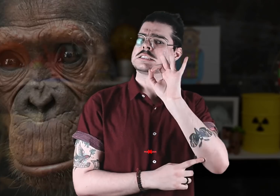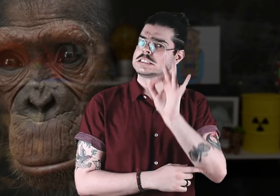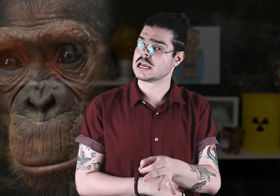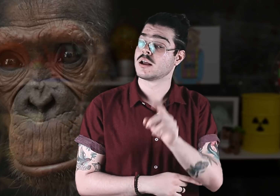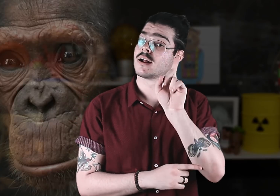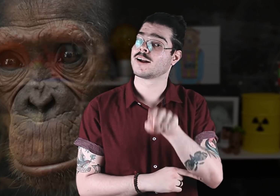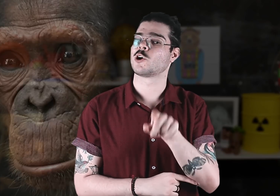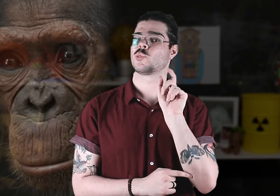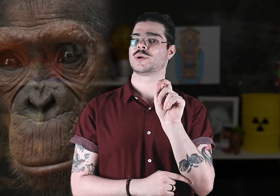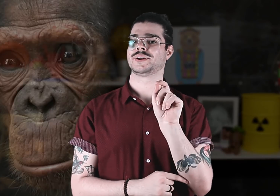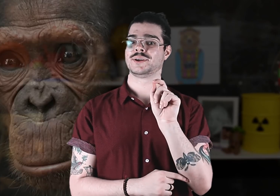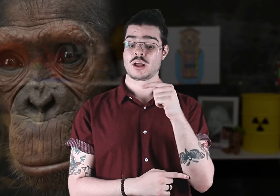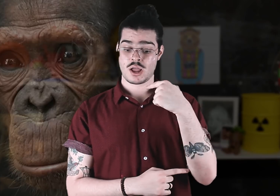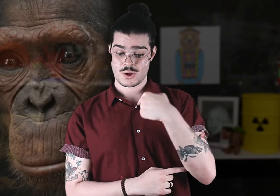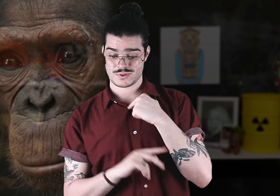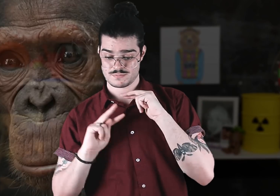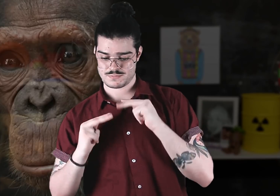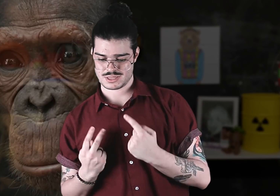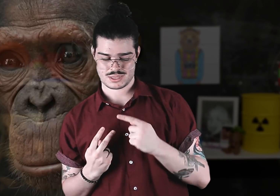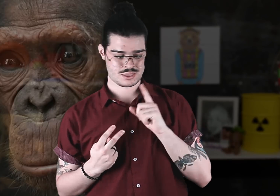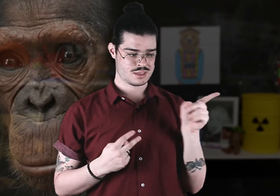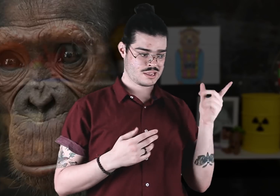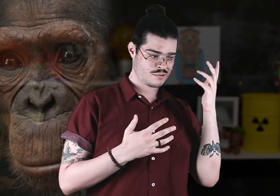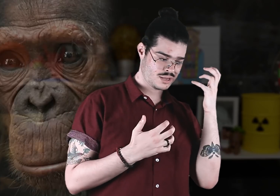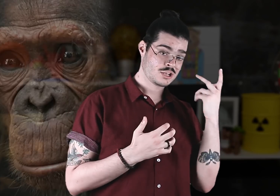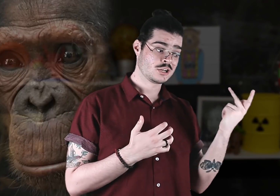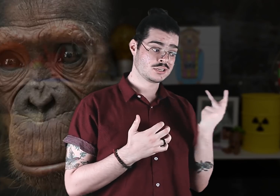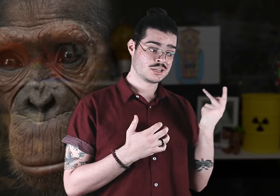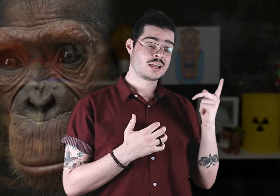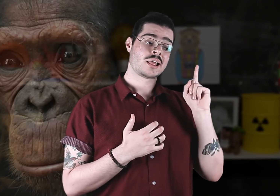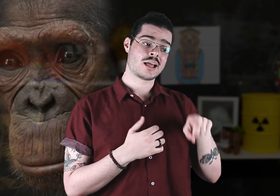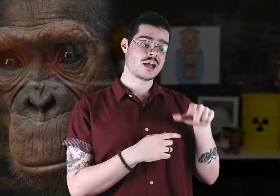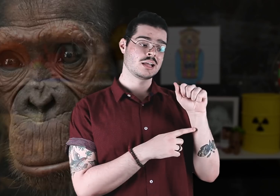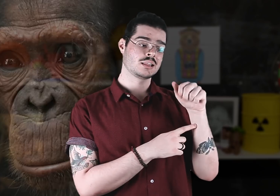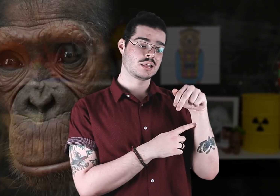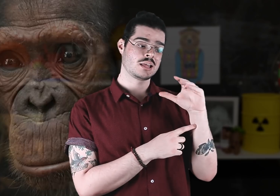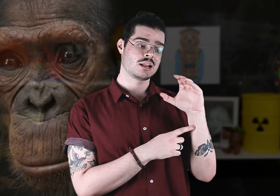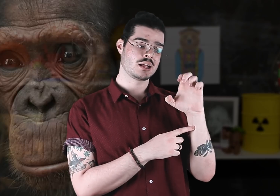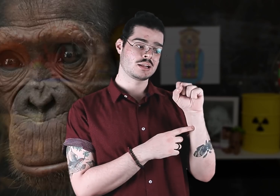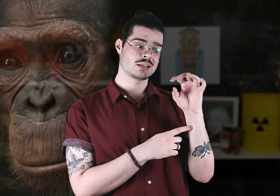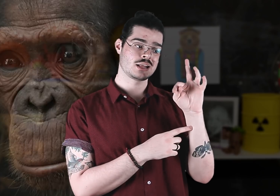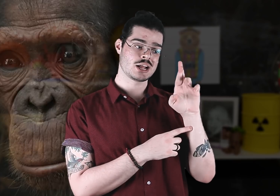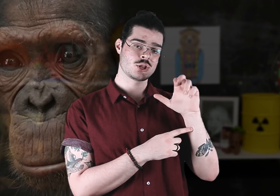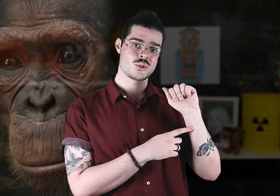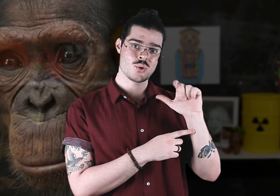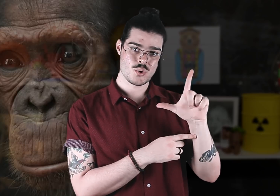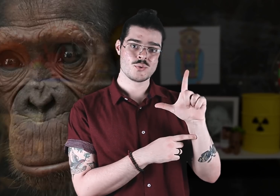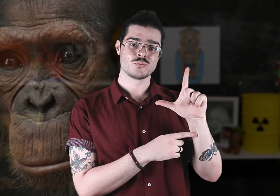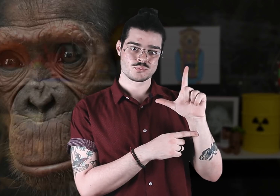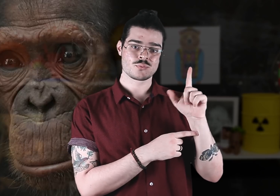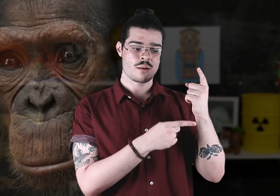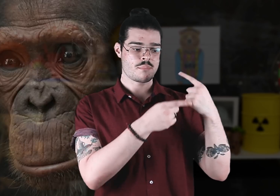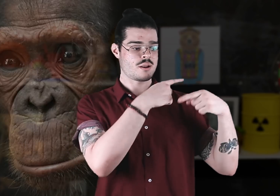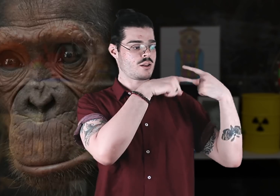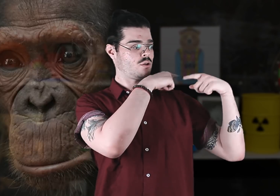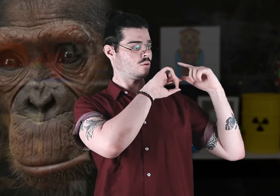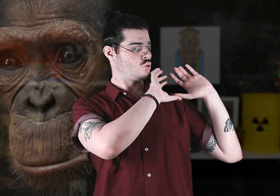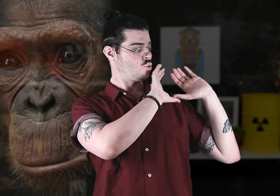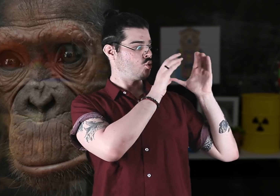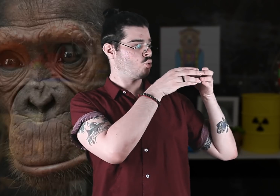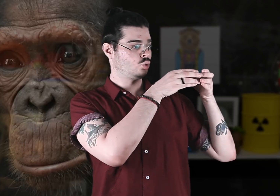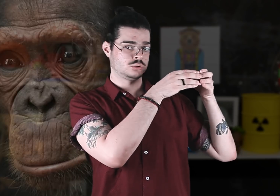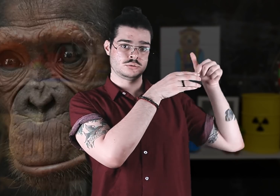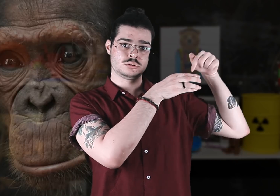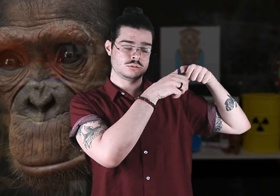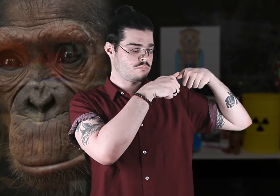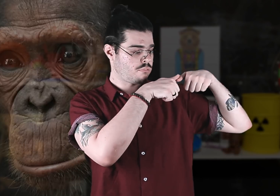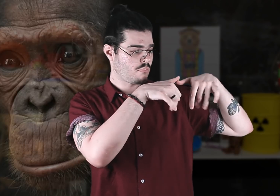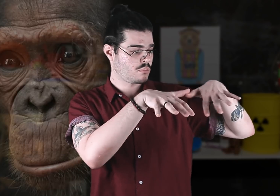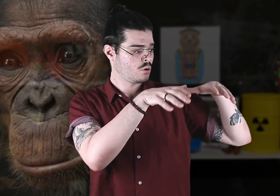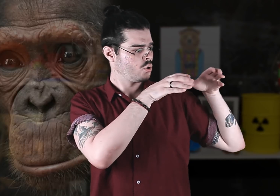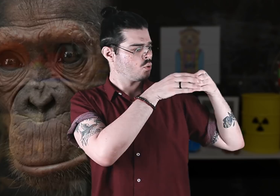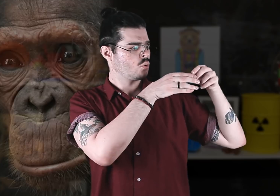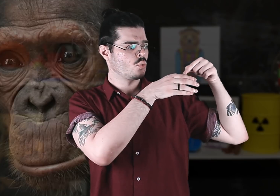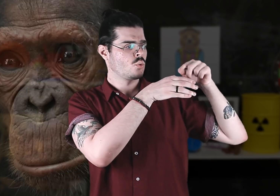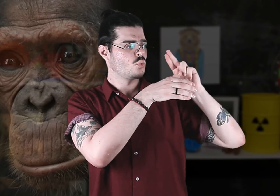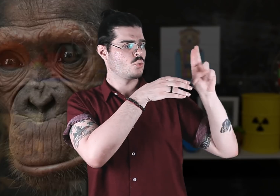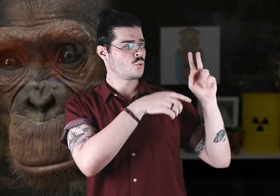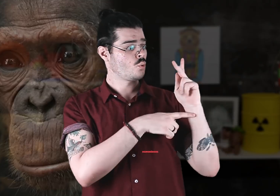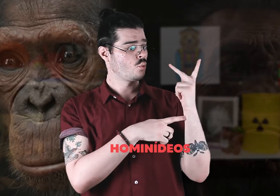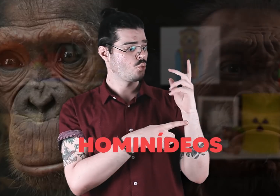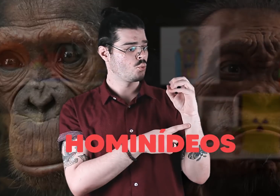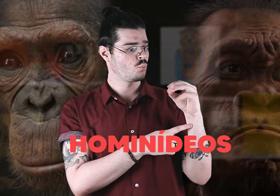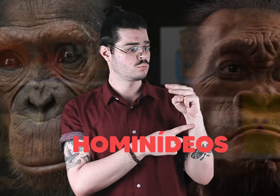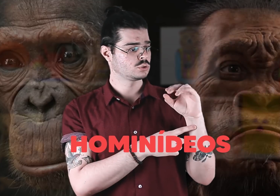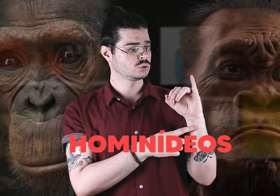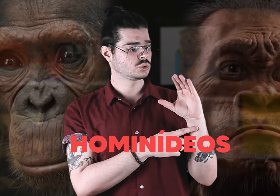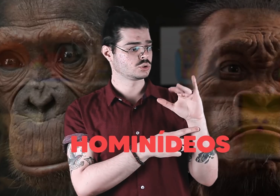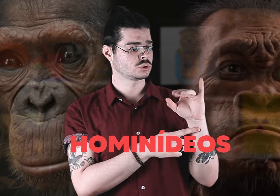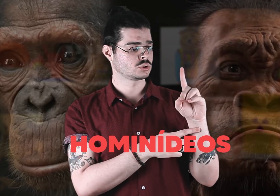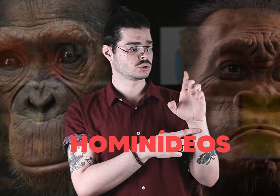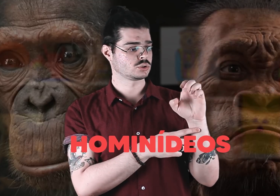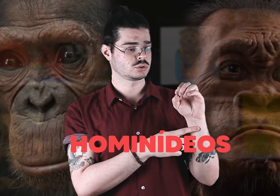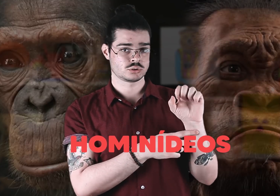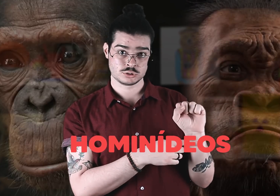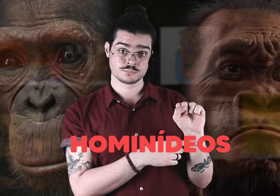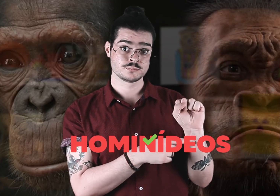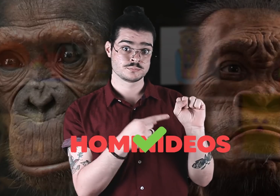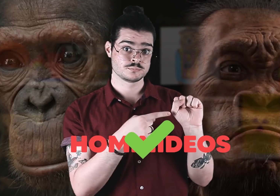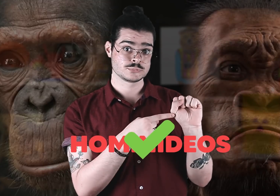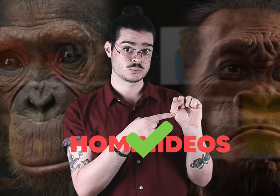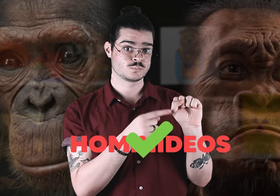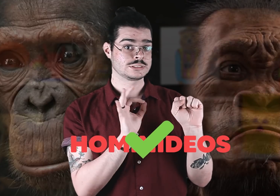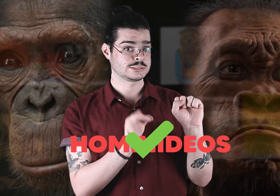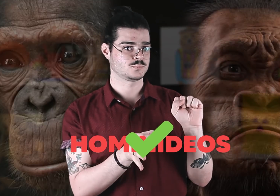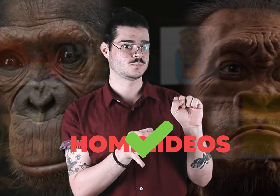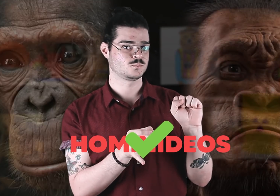The correct thing to say is that we and they have common ancestors, we are hominids.